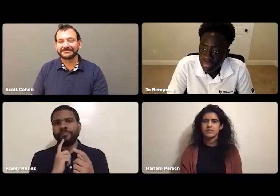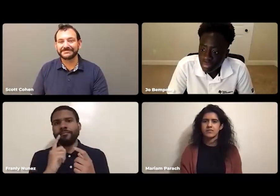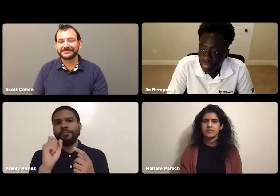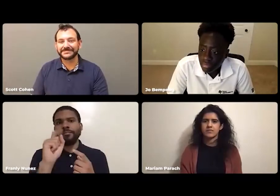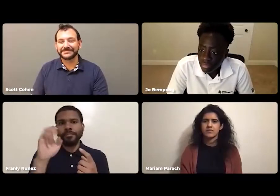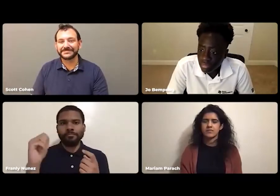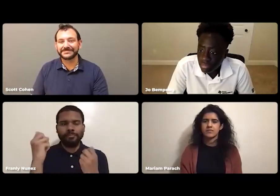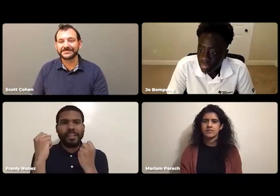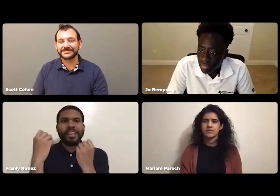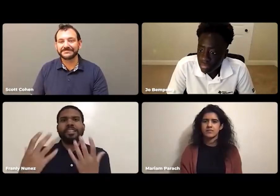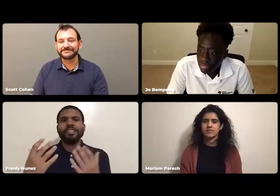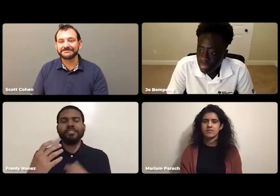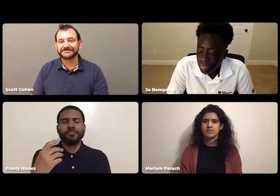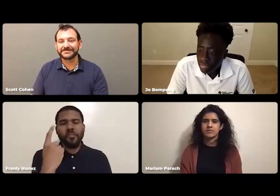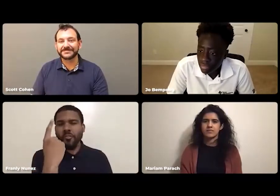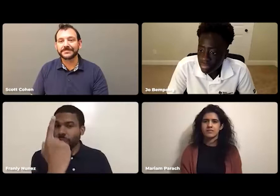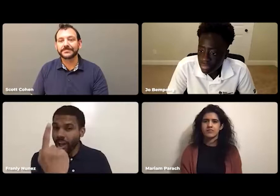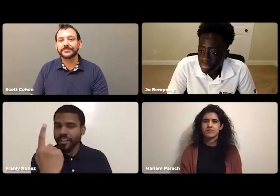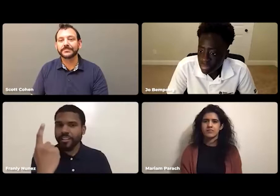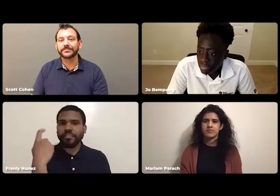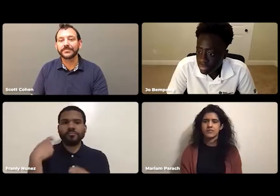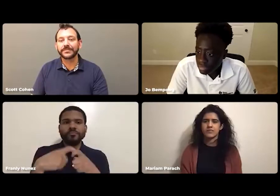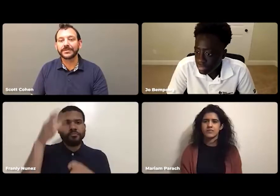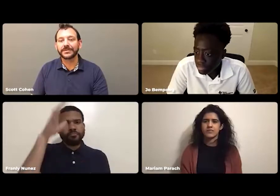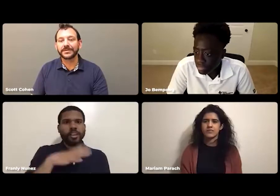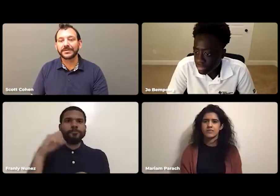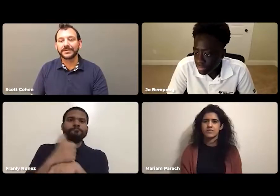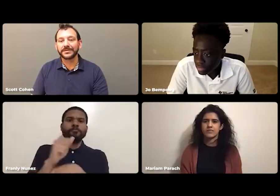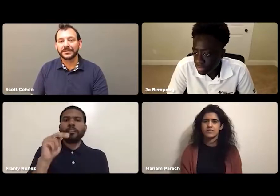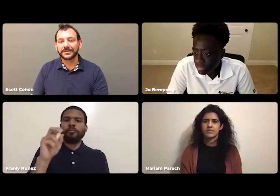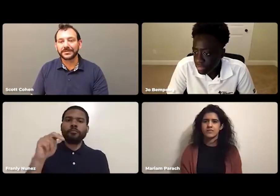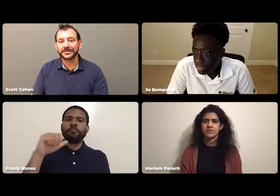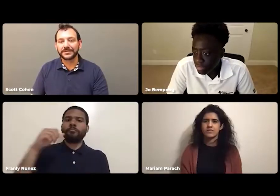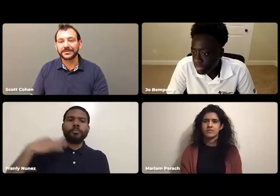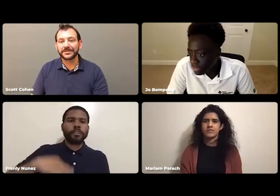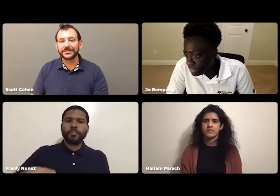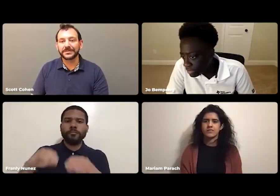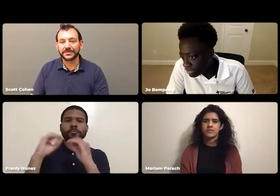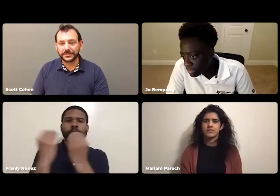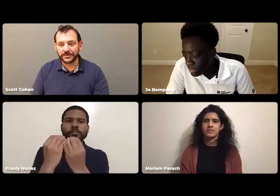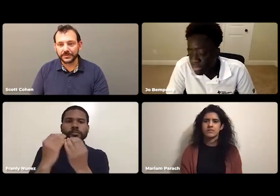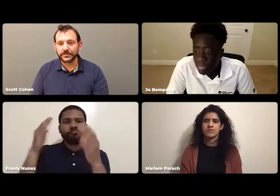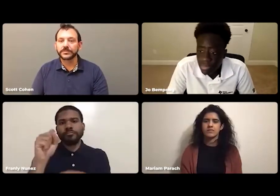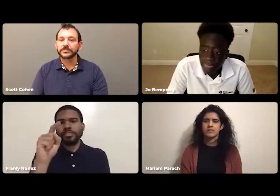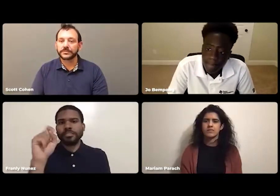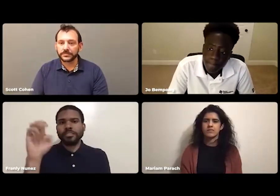But I've also heard so many deaf use STEM.